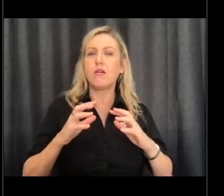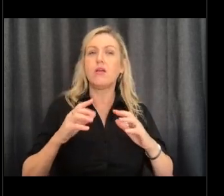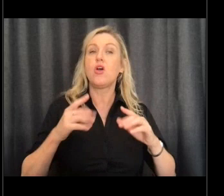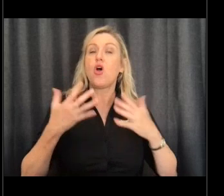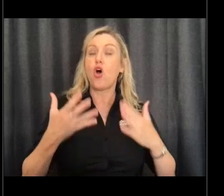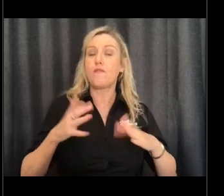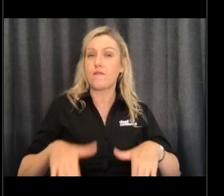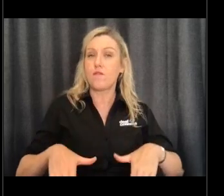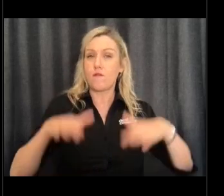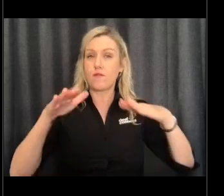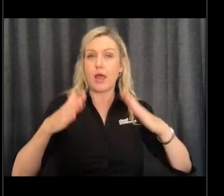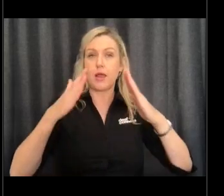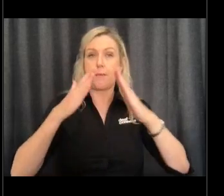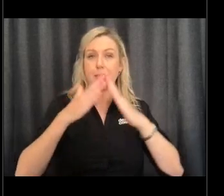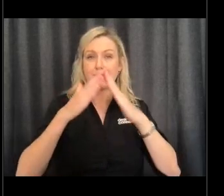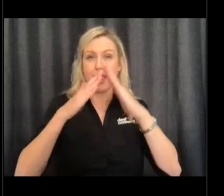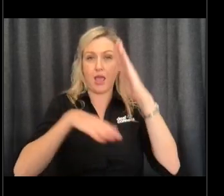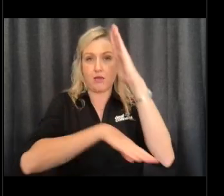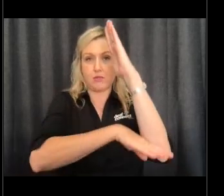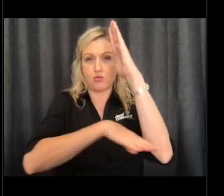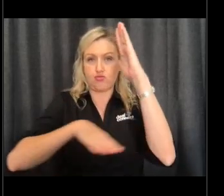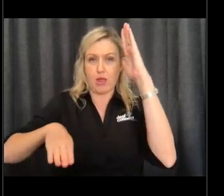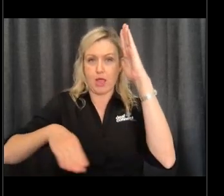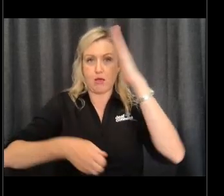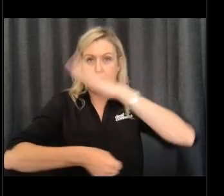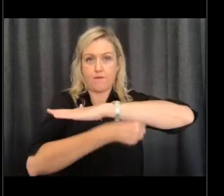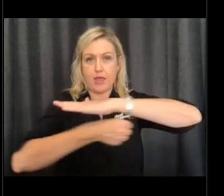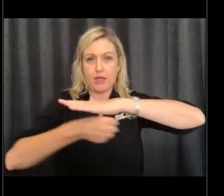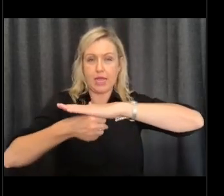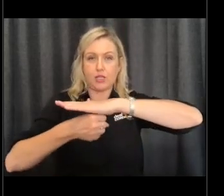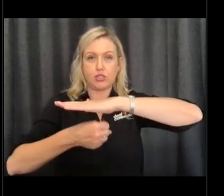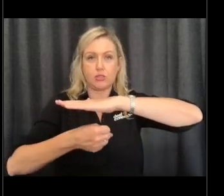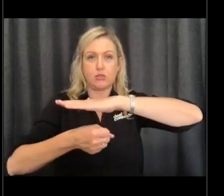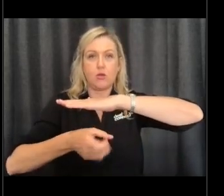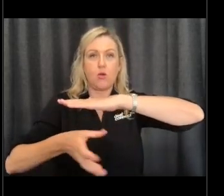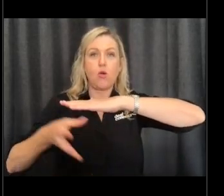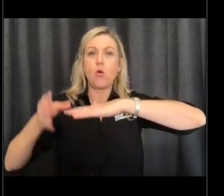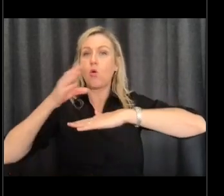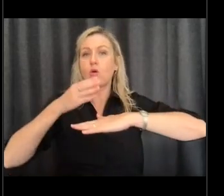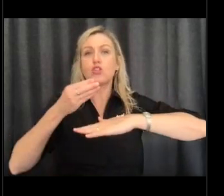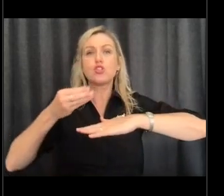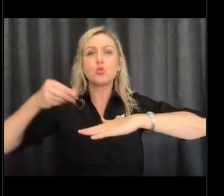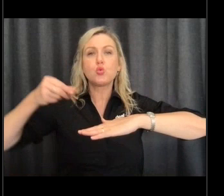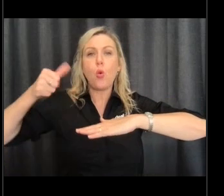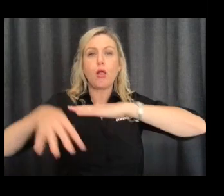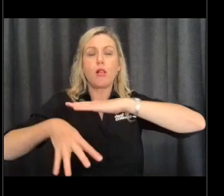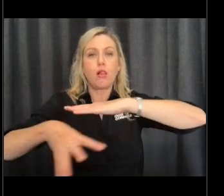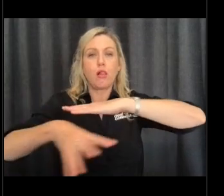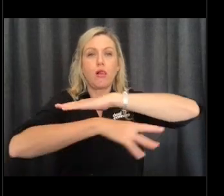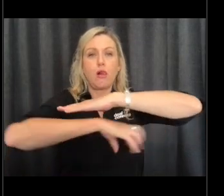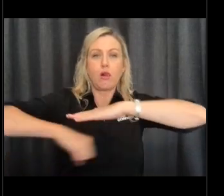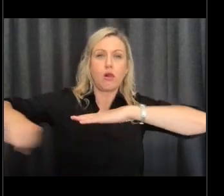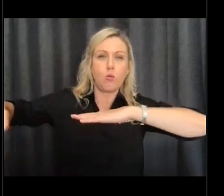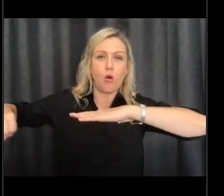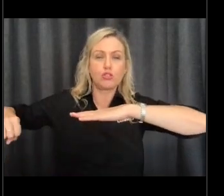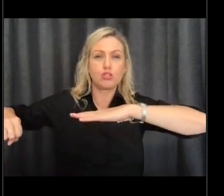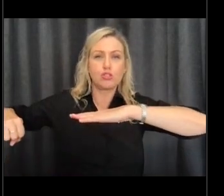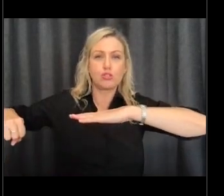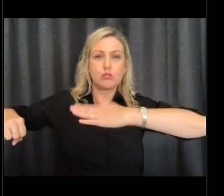moving up or down and that affecting the stability of the house. Yep. Or it's QLD.